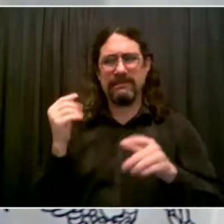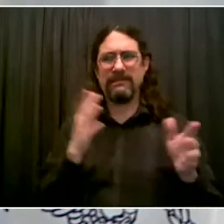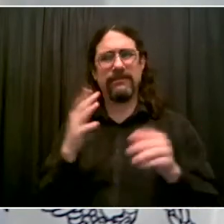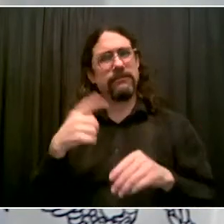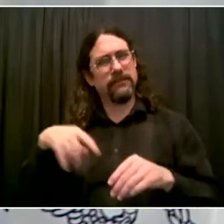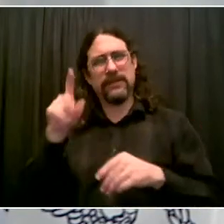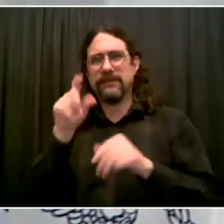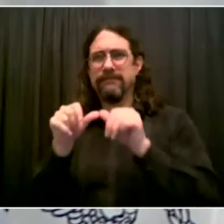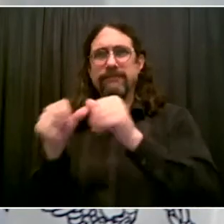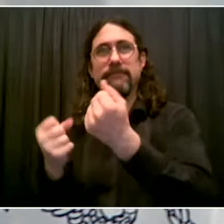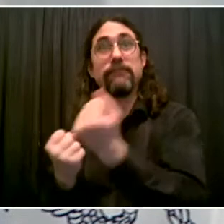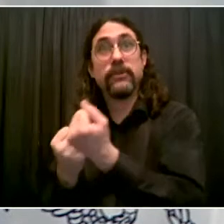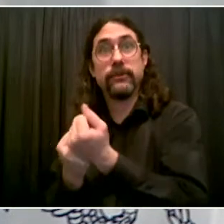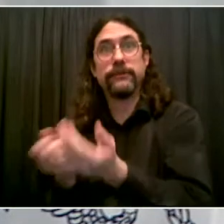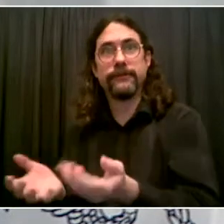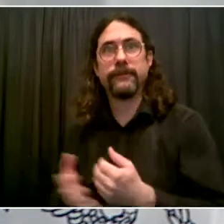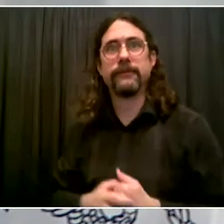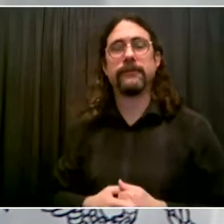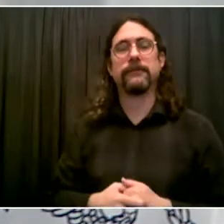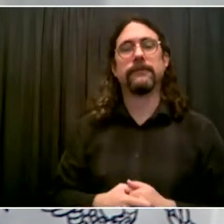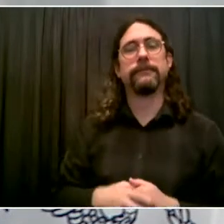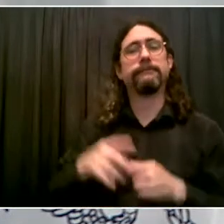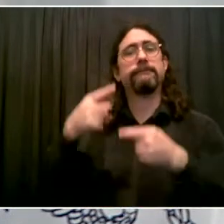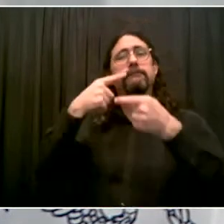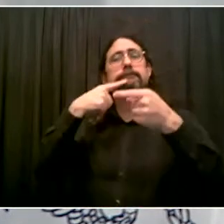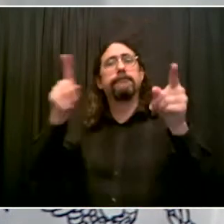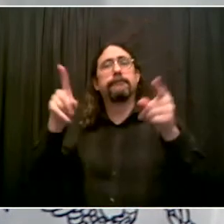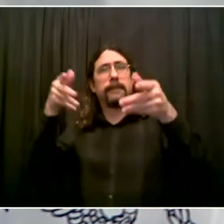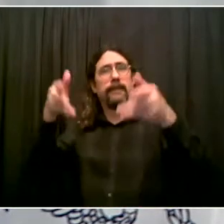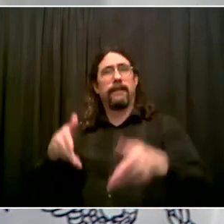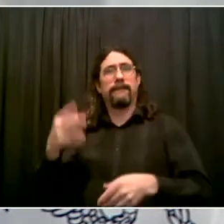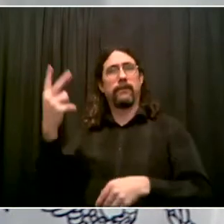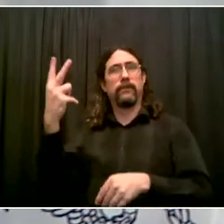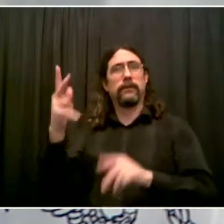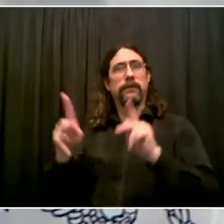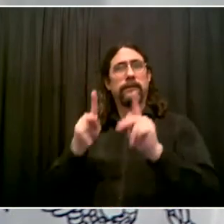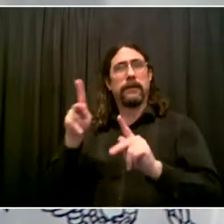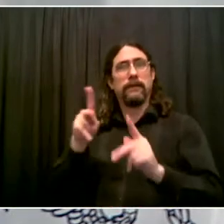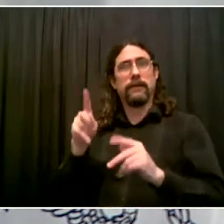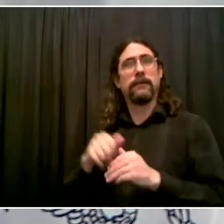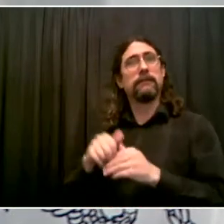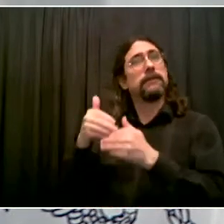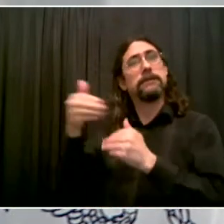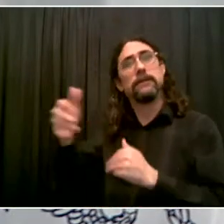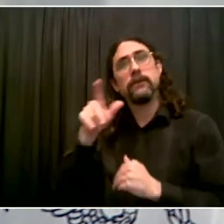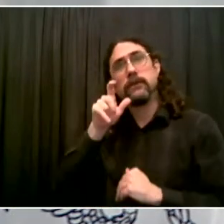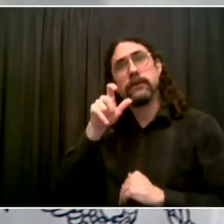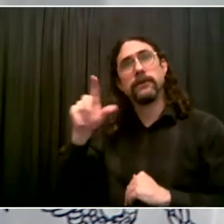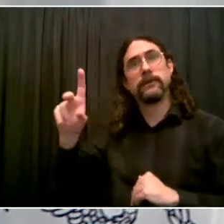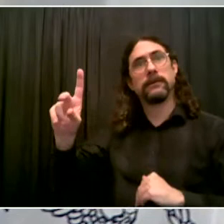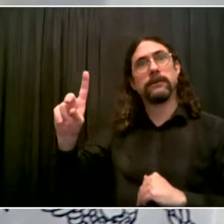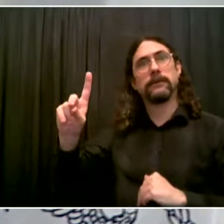NORMALLY GET. A LOT OF THEM ILSTL NEED SUPPORT, KIDS THIS YEAR I'VE GONE THROUGH SO MUCHH . THIS IS GOING TO ALLOW US TO SUPERCHARGE EFFRFOT T O T CONNECT KIDS TO